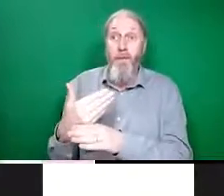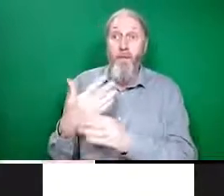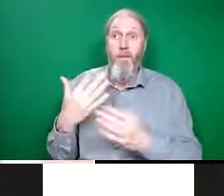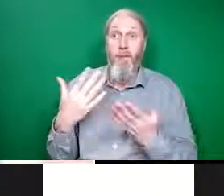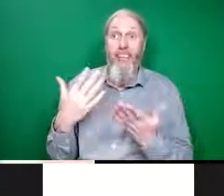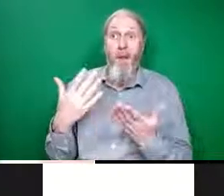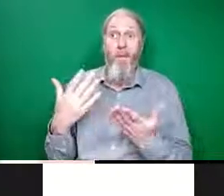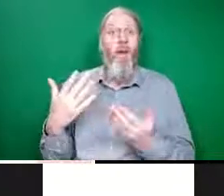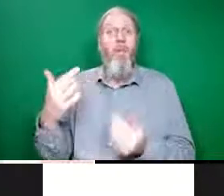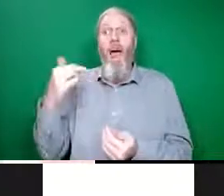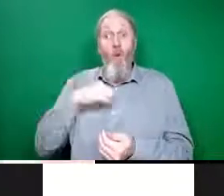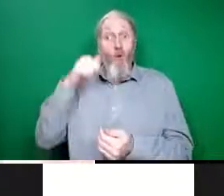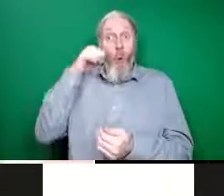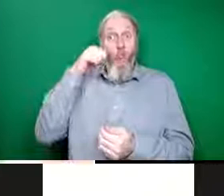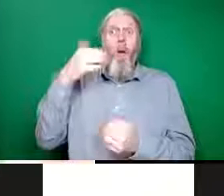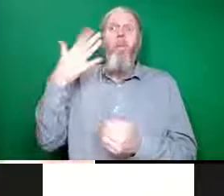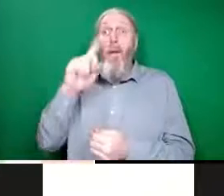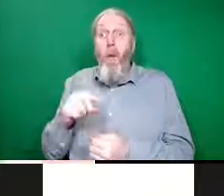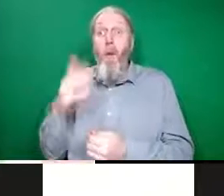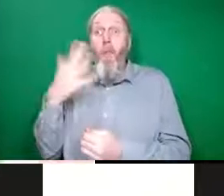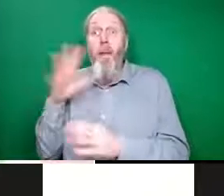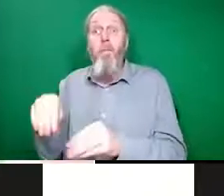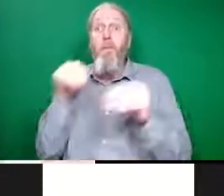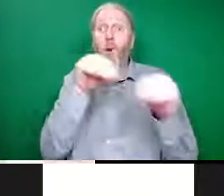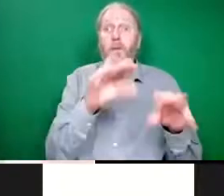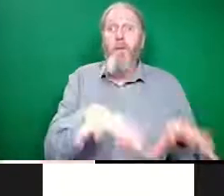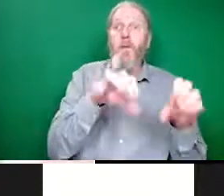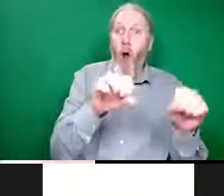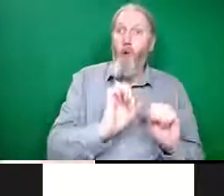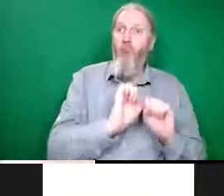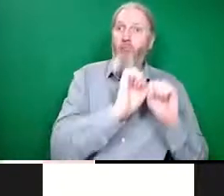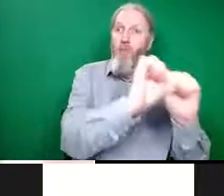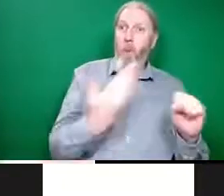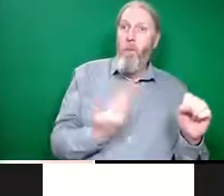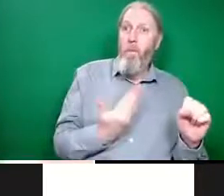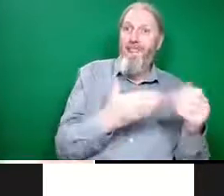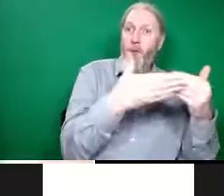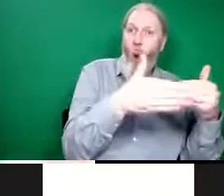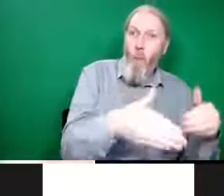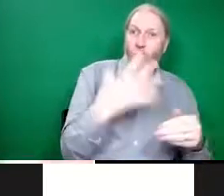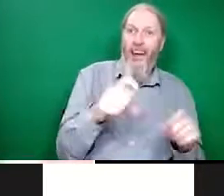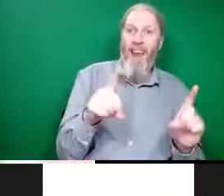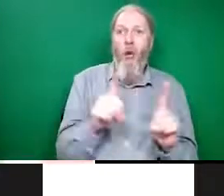From a cultural point of view, we were able to support over 400 creatives, individuals and organisations and